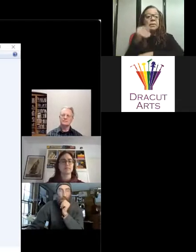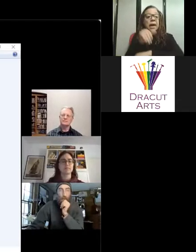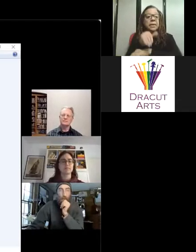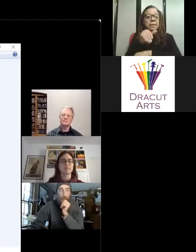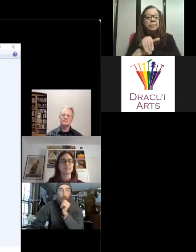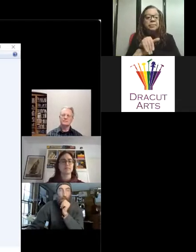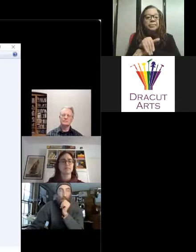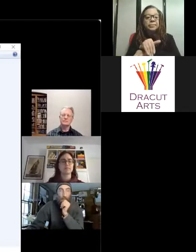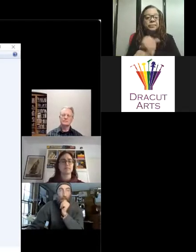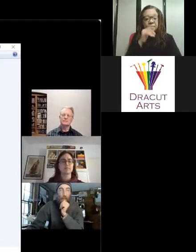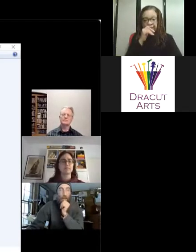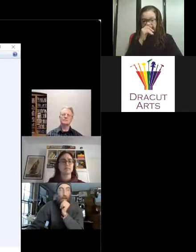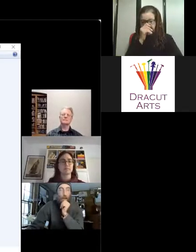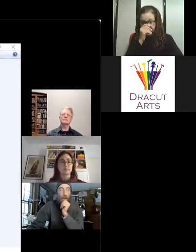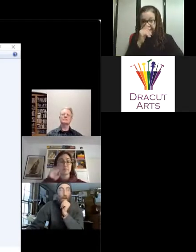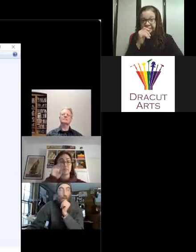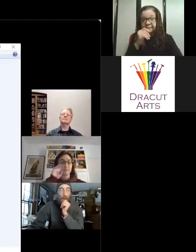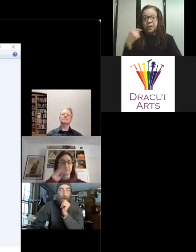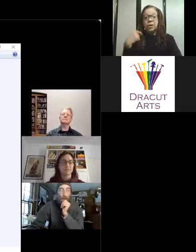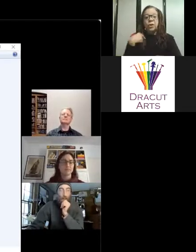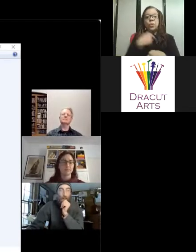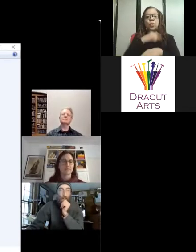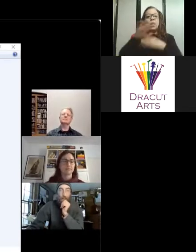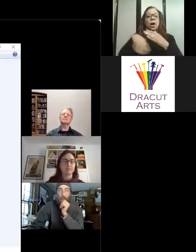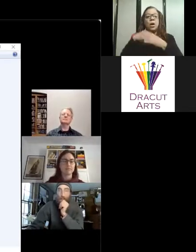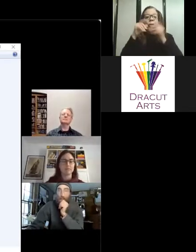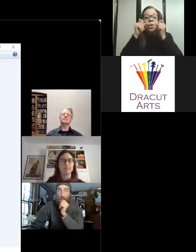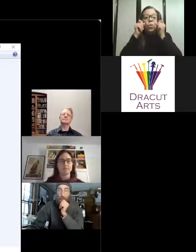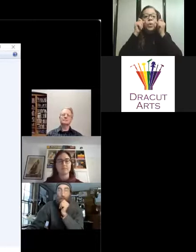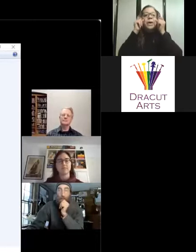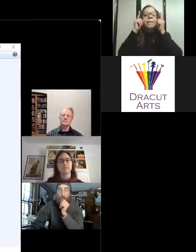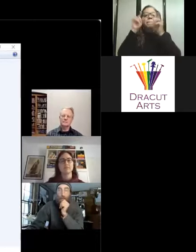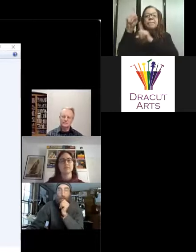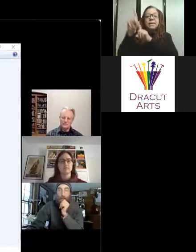"marching into battle we all are awake by starlight and we're marching by